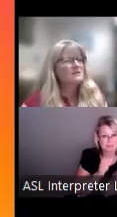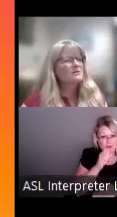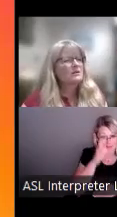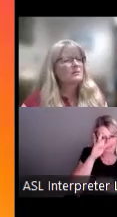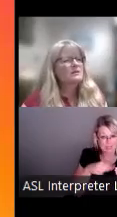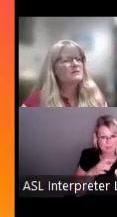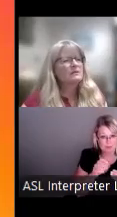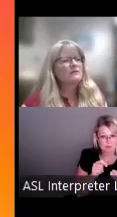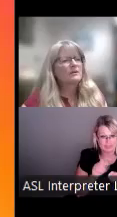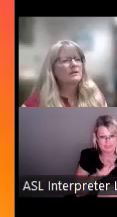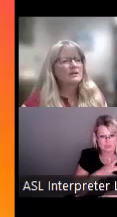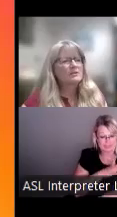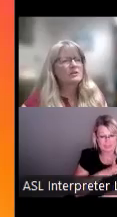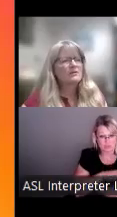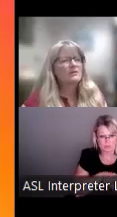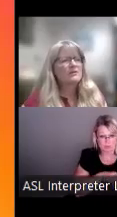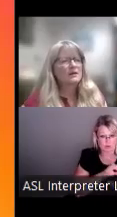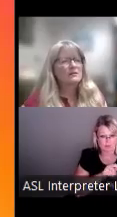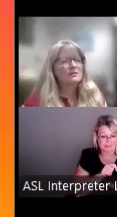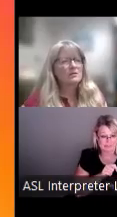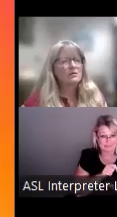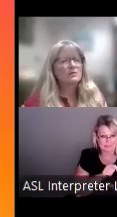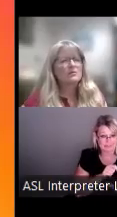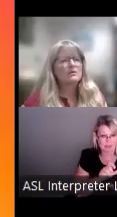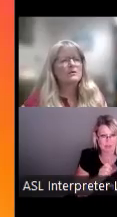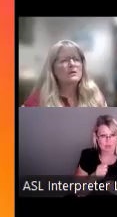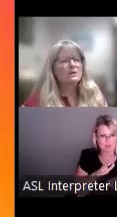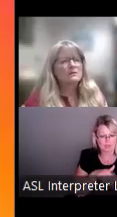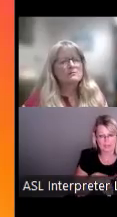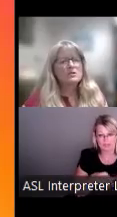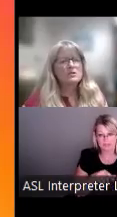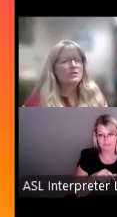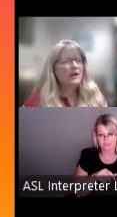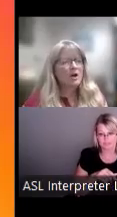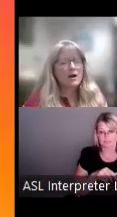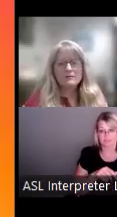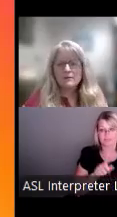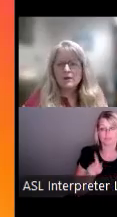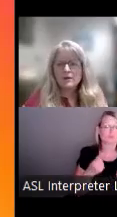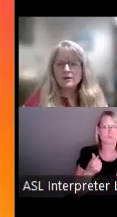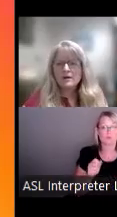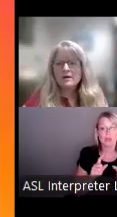sensory piece of it very much, other than to just try to offer